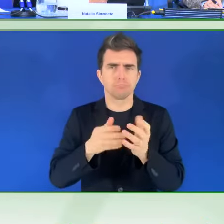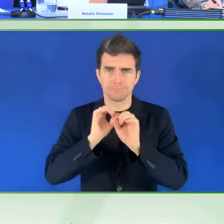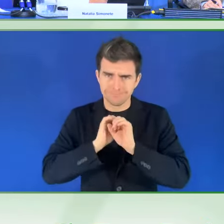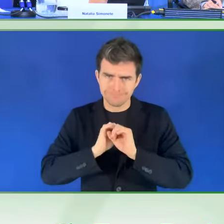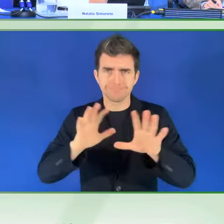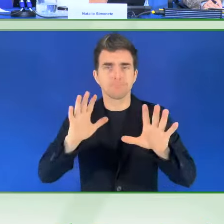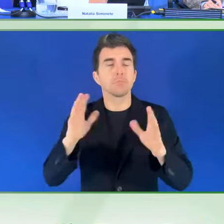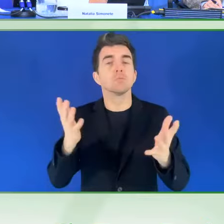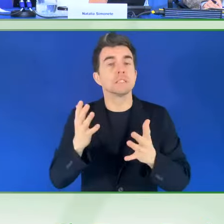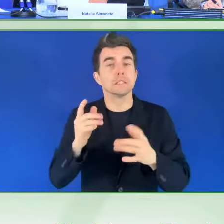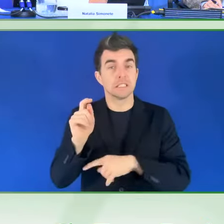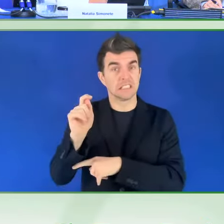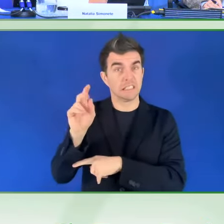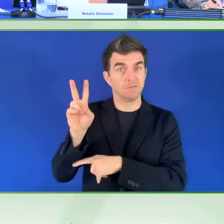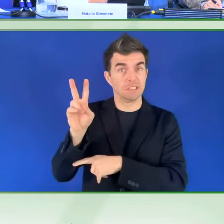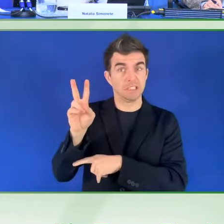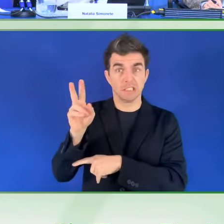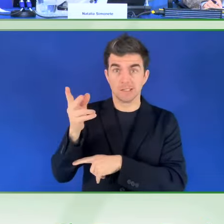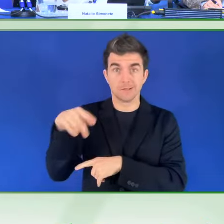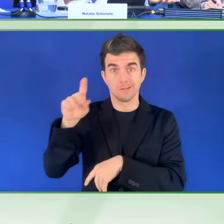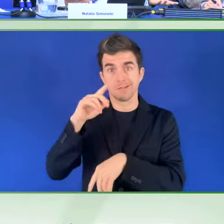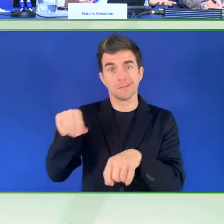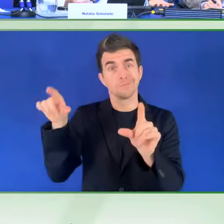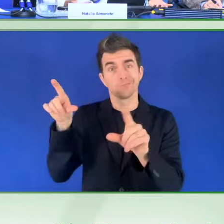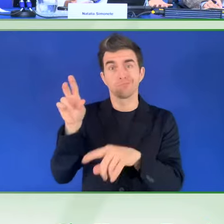and civil society, to ensure the implementation of inclusive public policies.